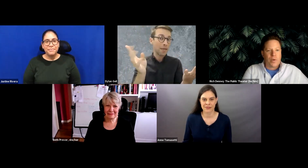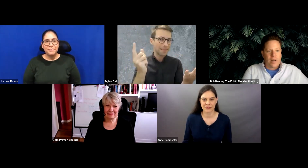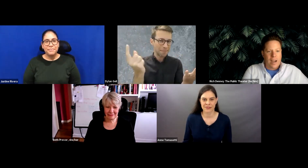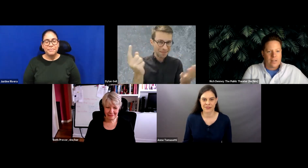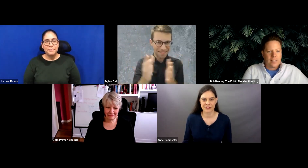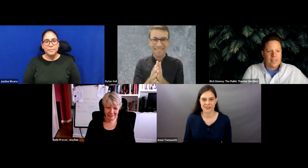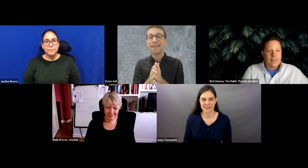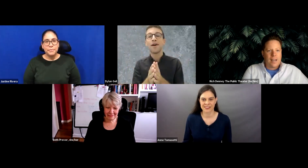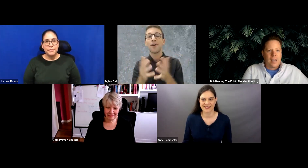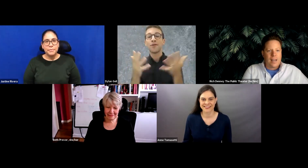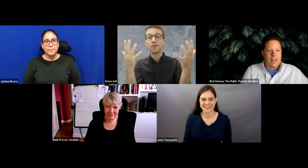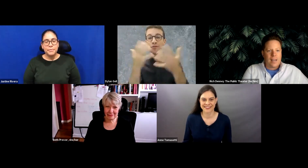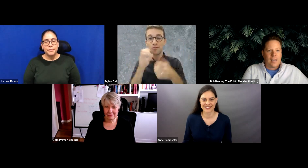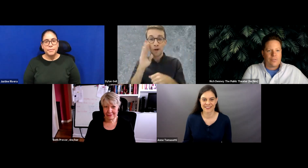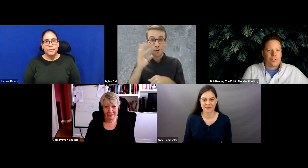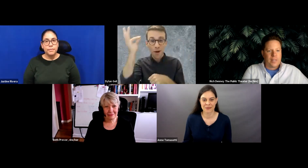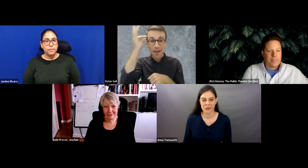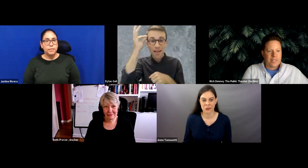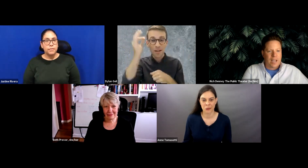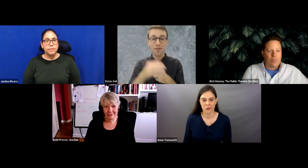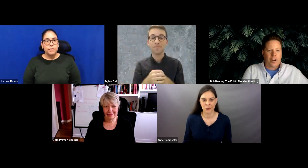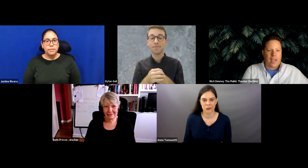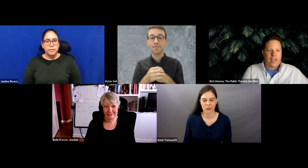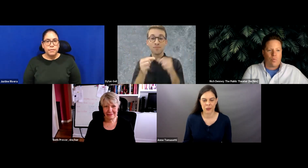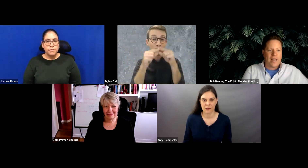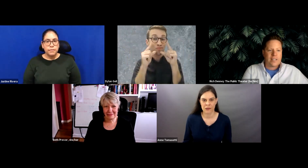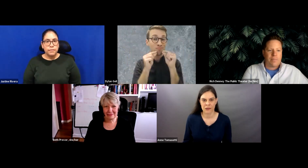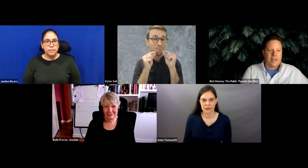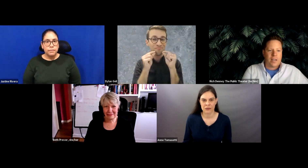brown hair, full lips, I'm wearing a white button up